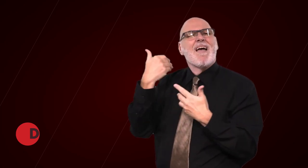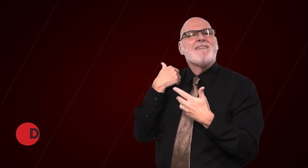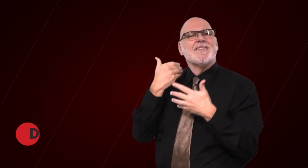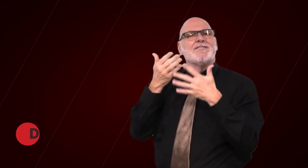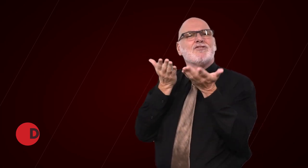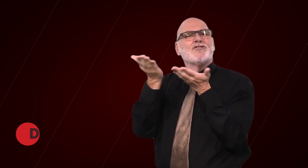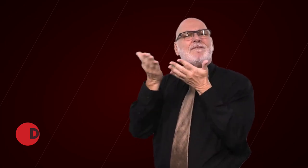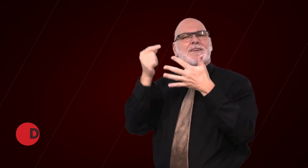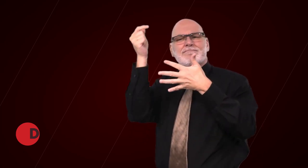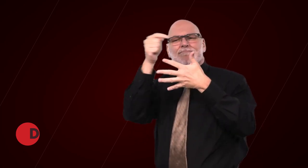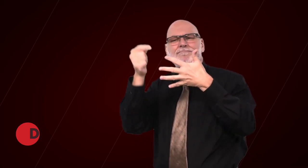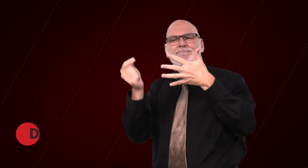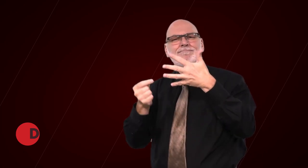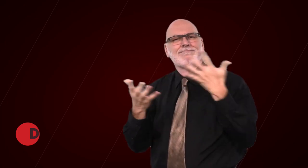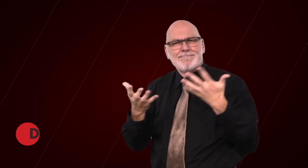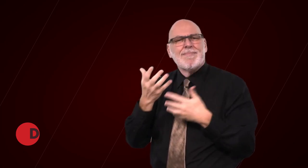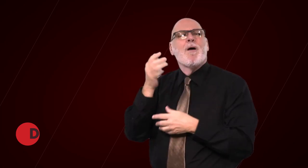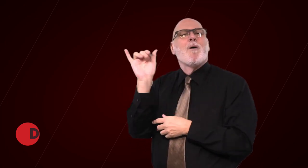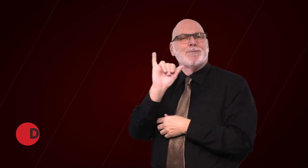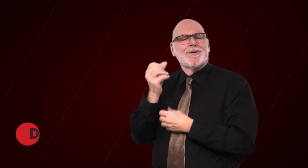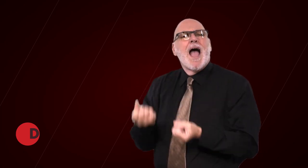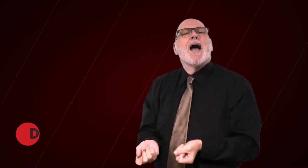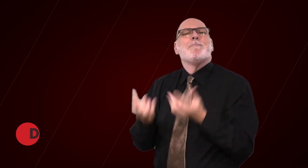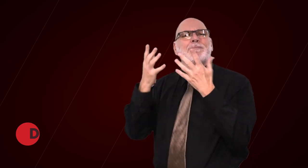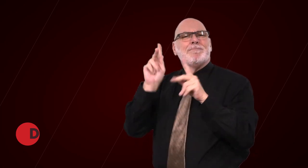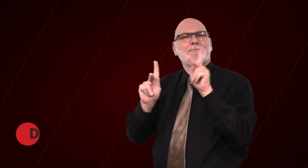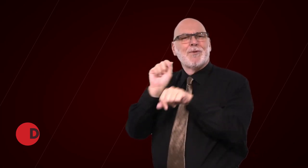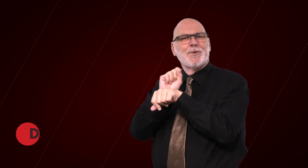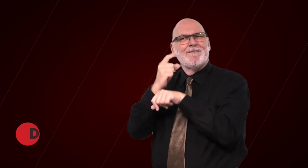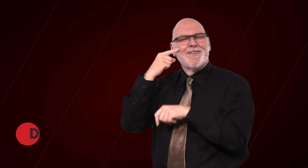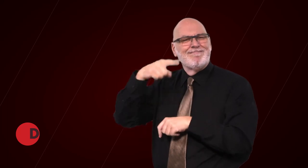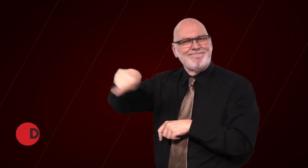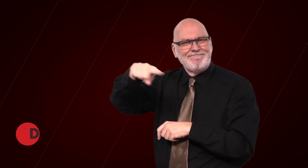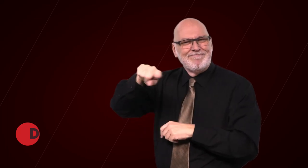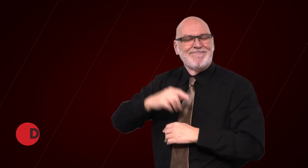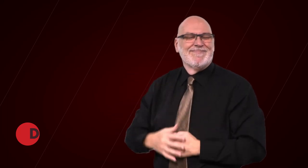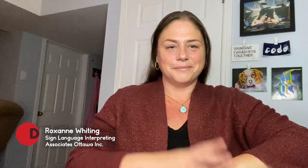how many people work for them.